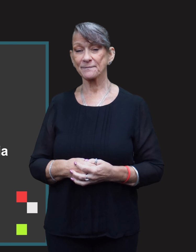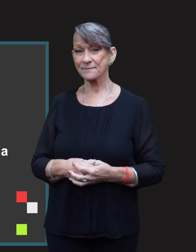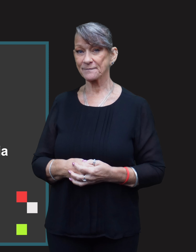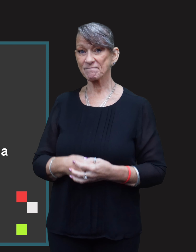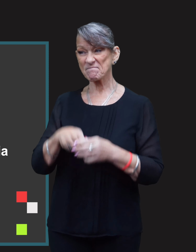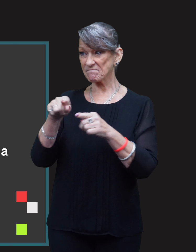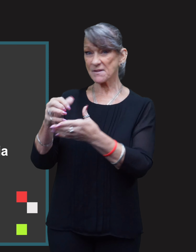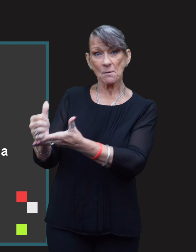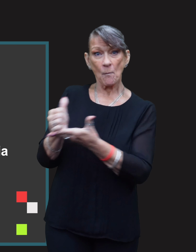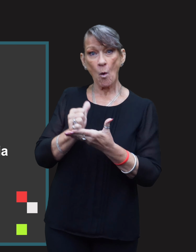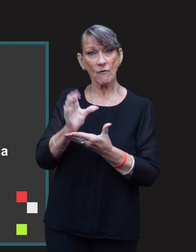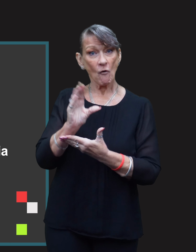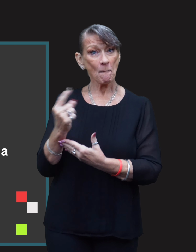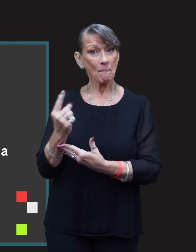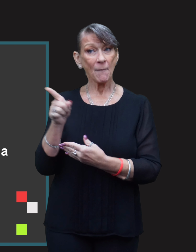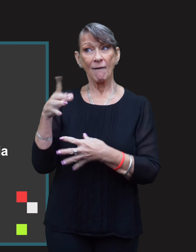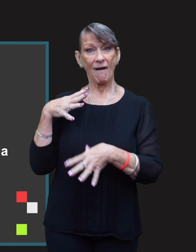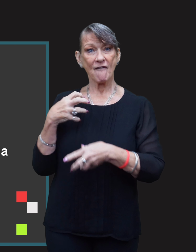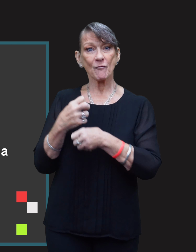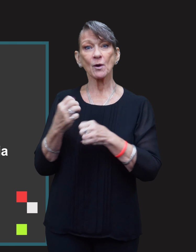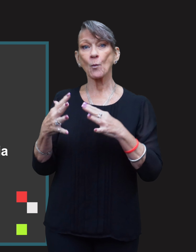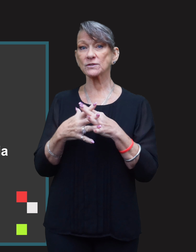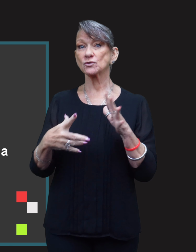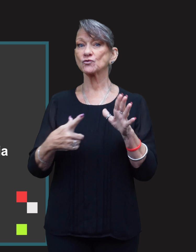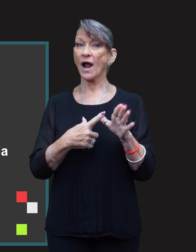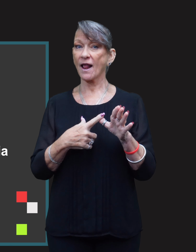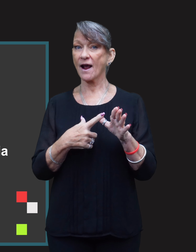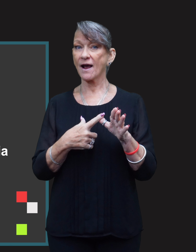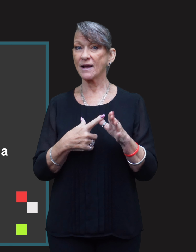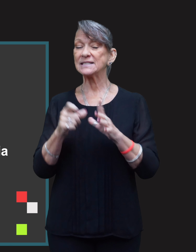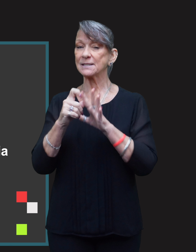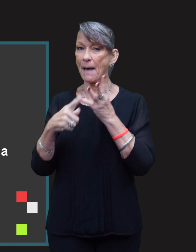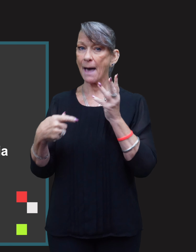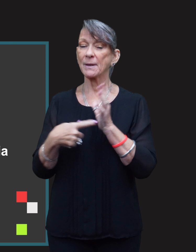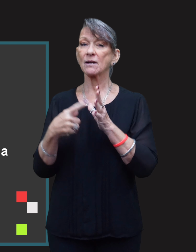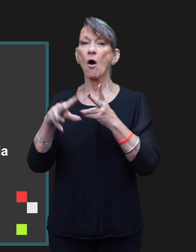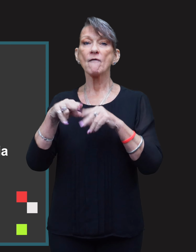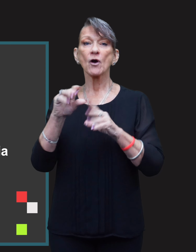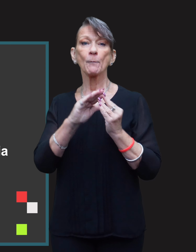Supported by Government of Western Australia, Department of Communities.